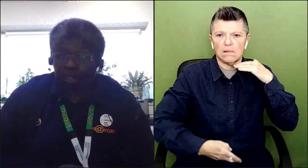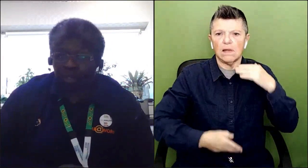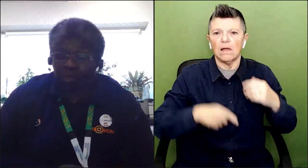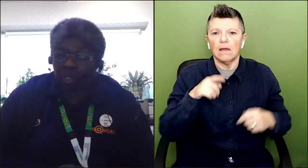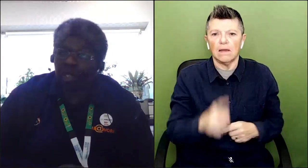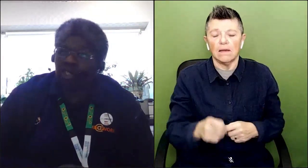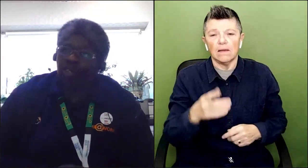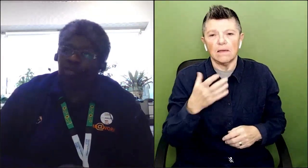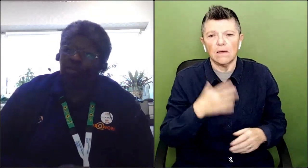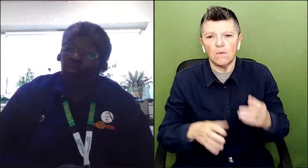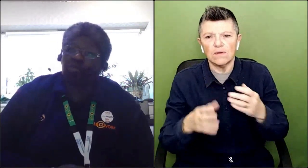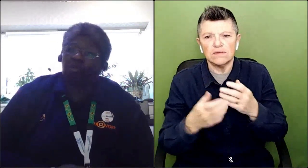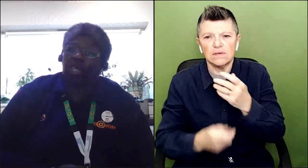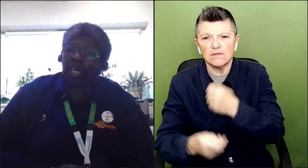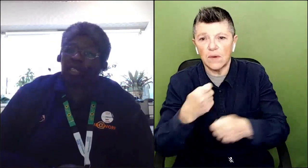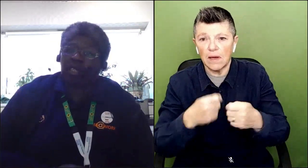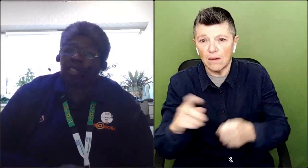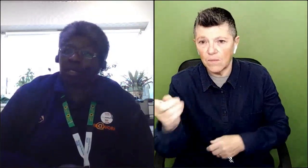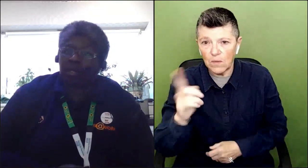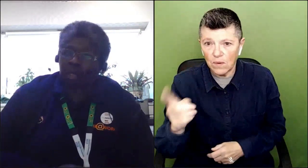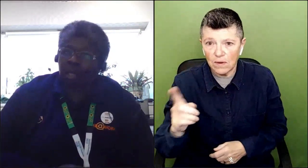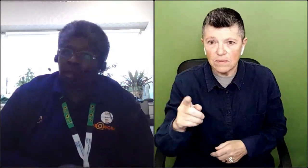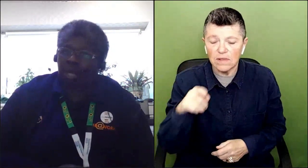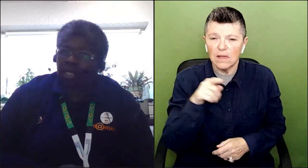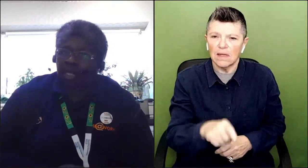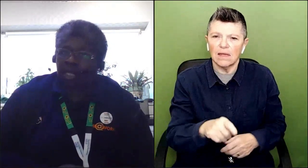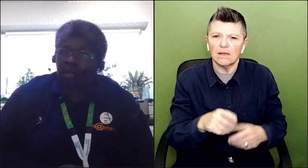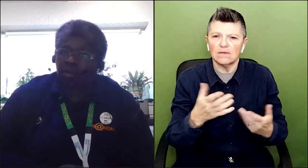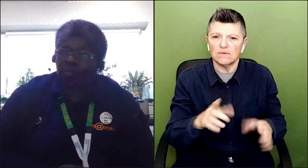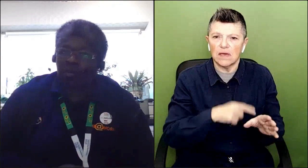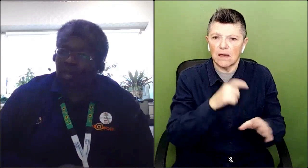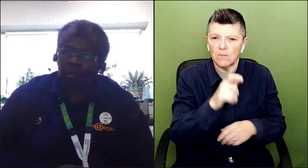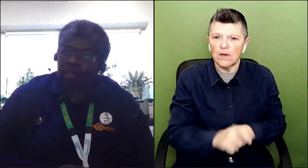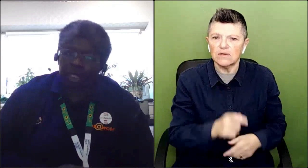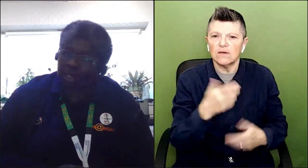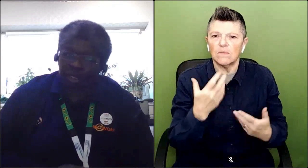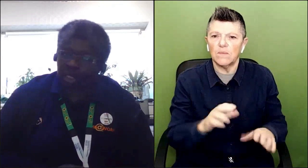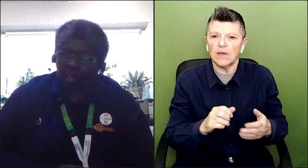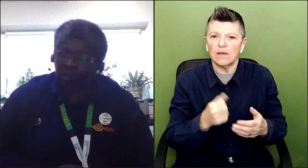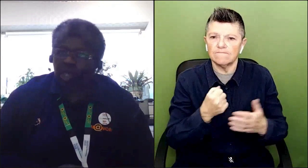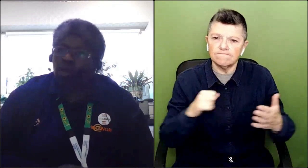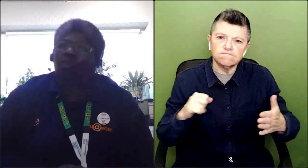person who suffered a road traffic accident and basically felt that was it, his life was